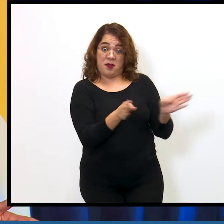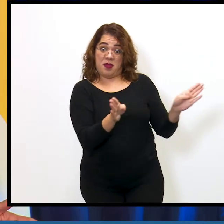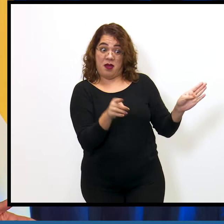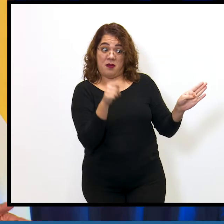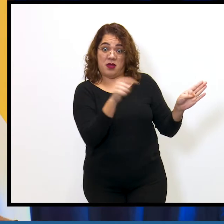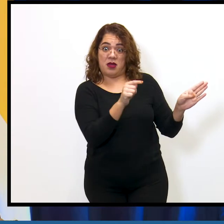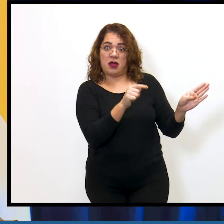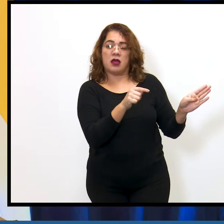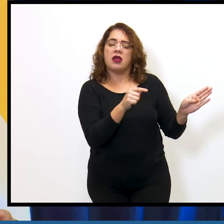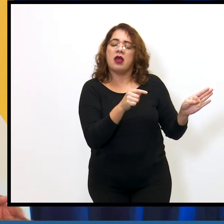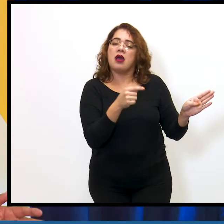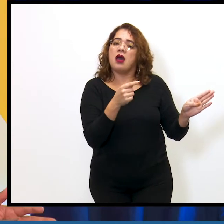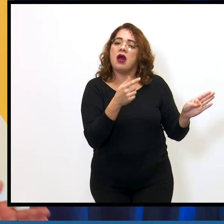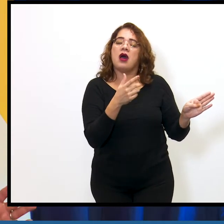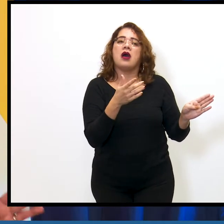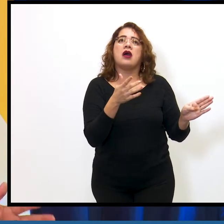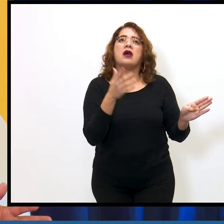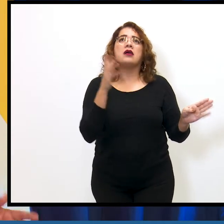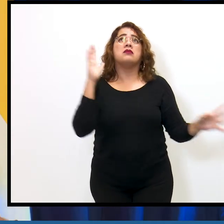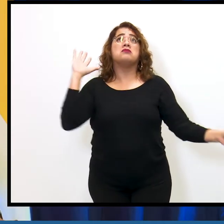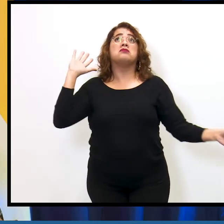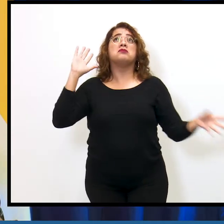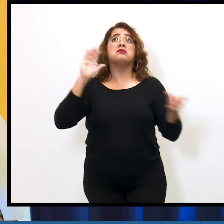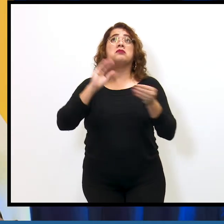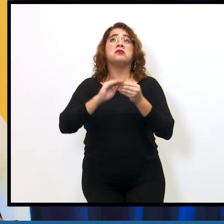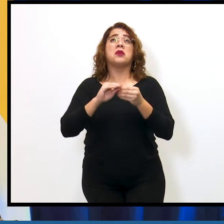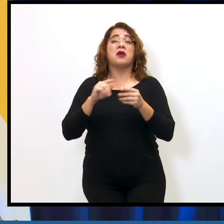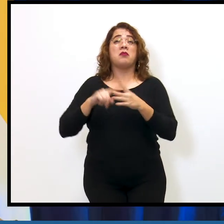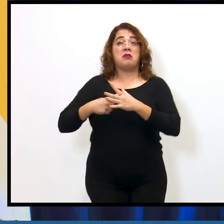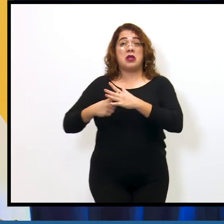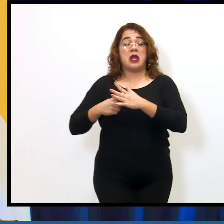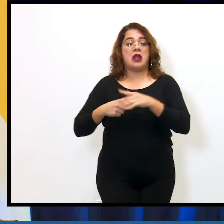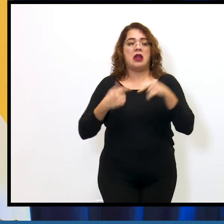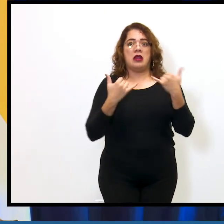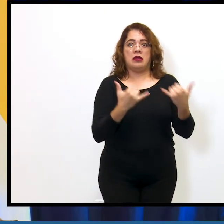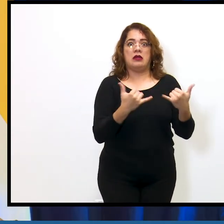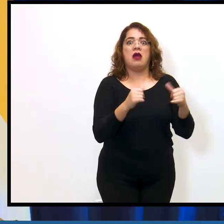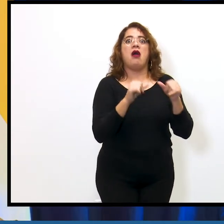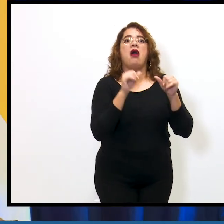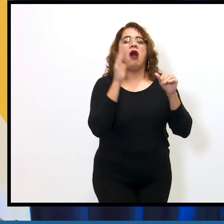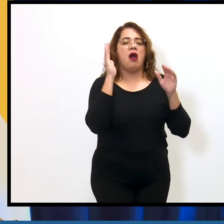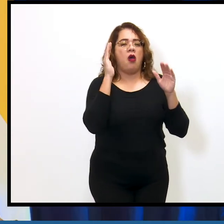been in this whole pandemic. I just hope that continues and and I think it's important for